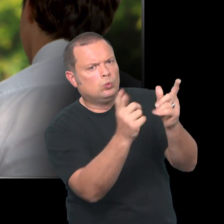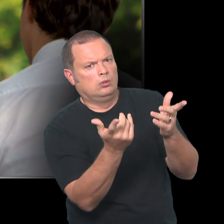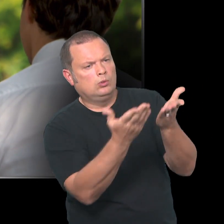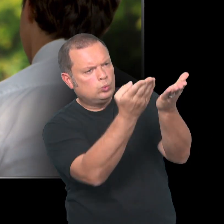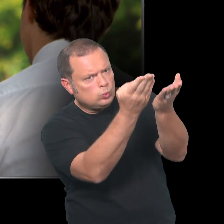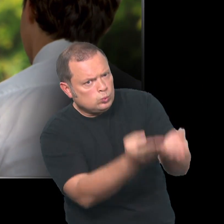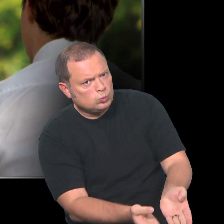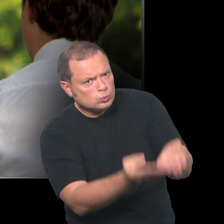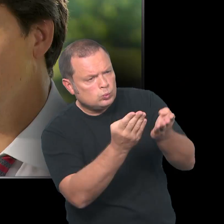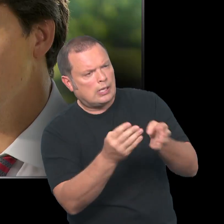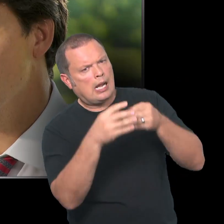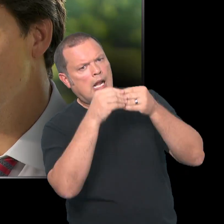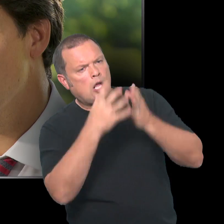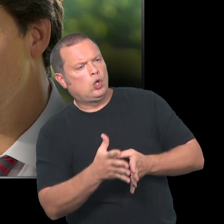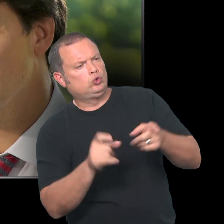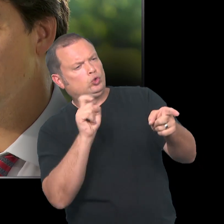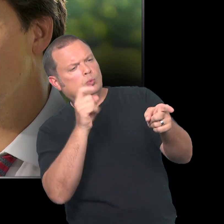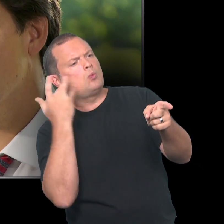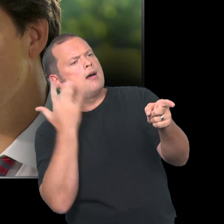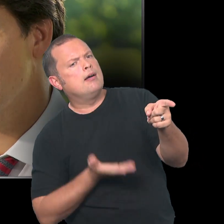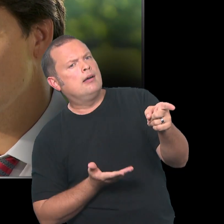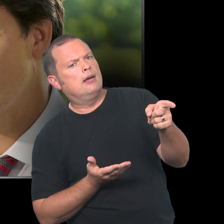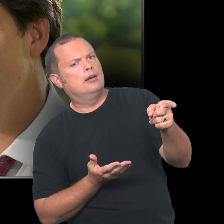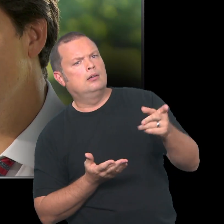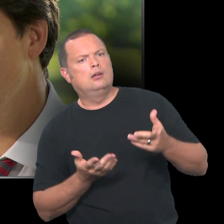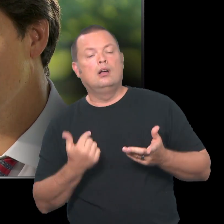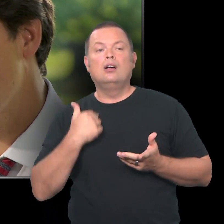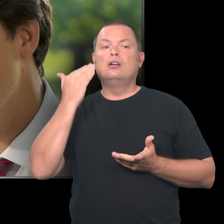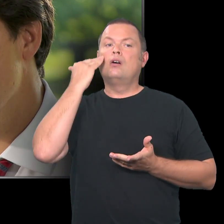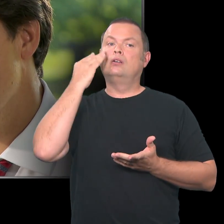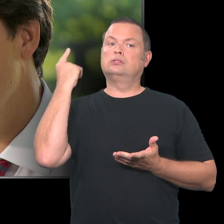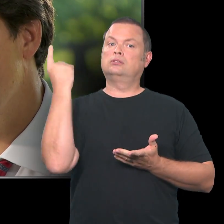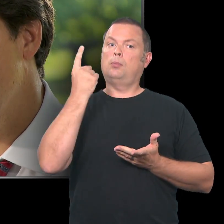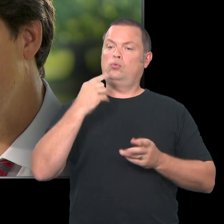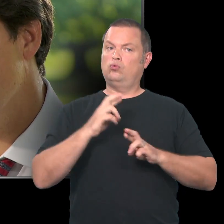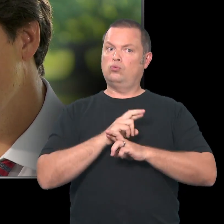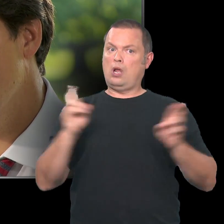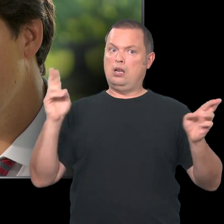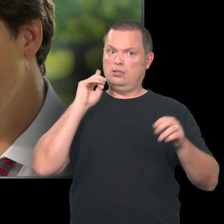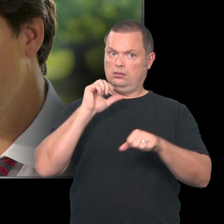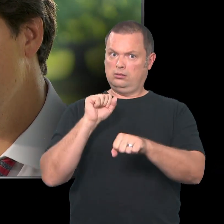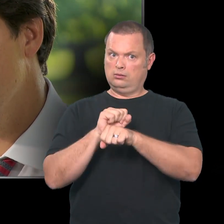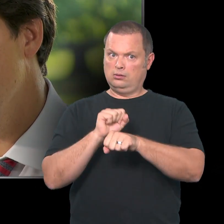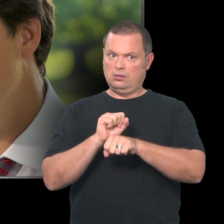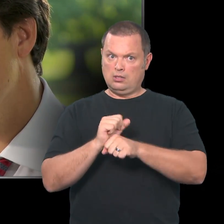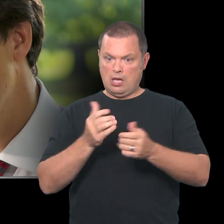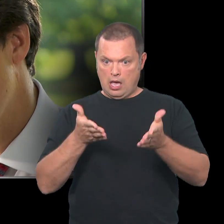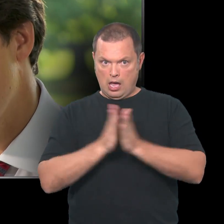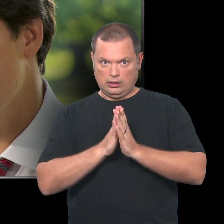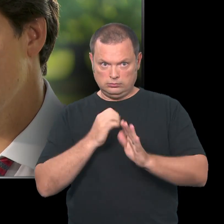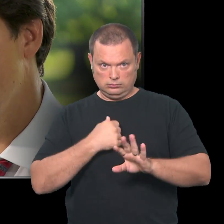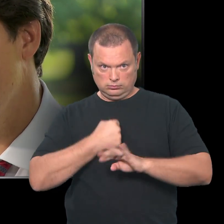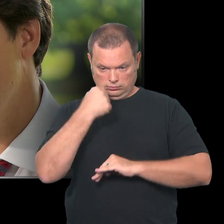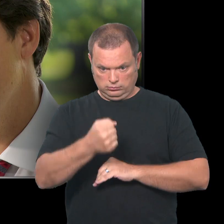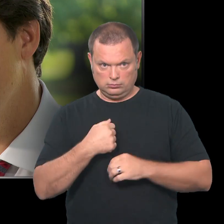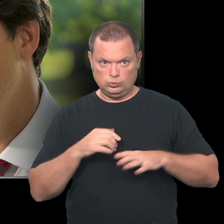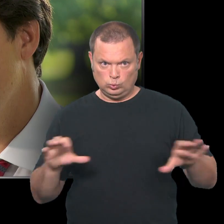that makes you the person that should lead Canada? If you want to find out if someone is ready for this job,